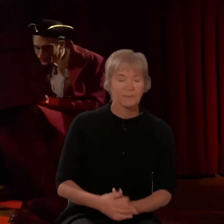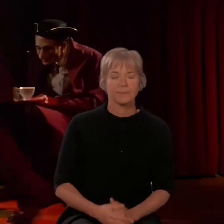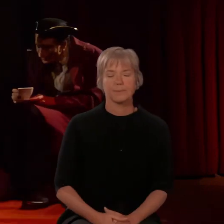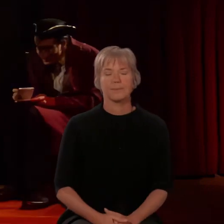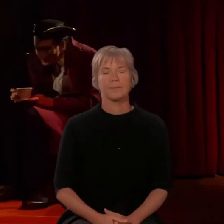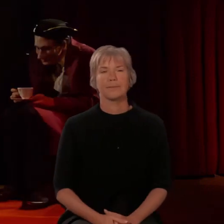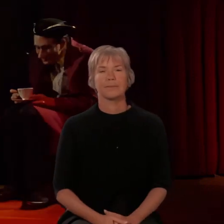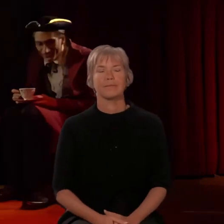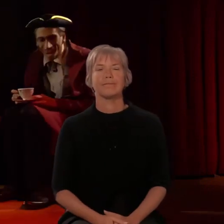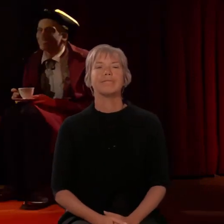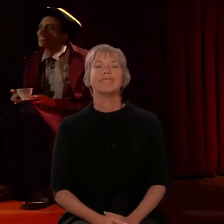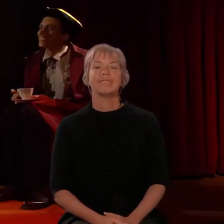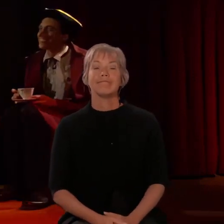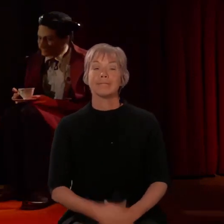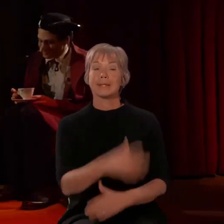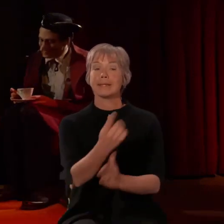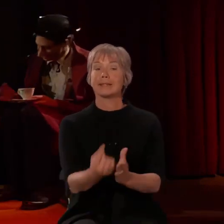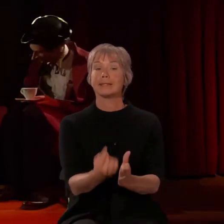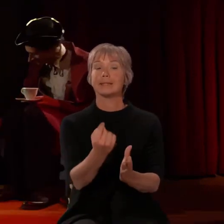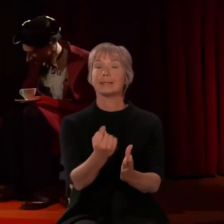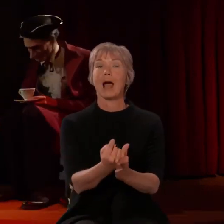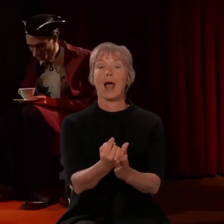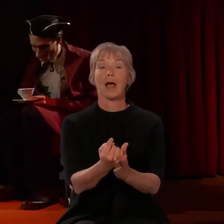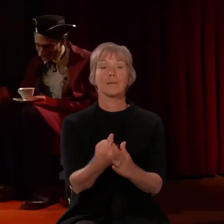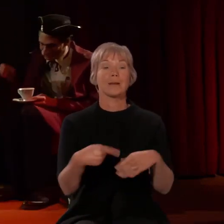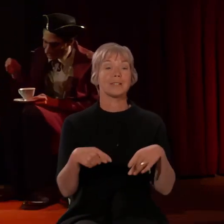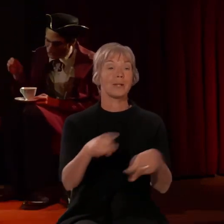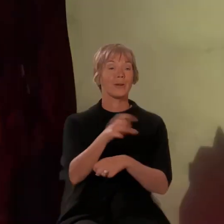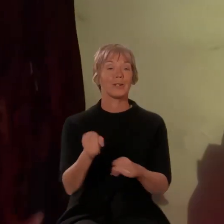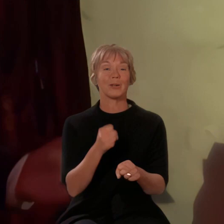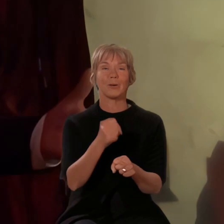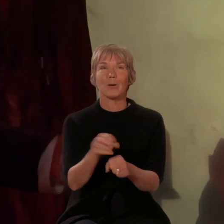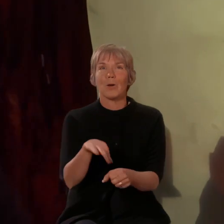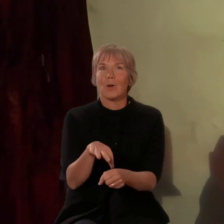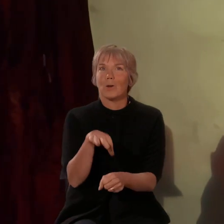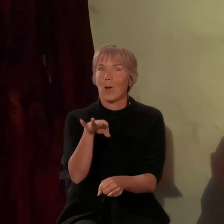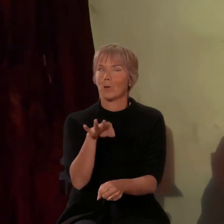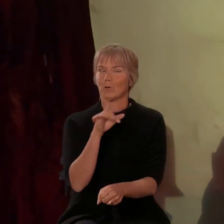Now, this is the time of year that spirits like the best. I don't know why it is.